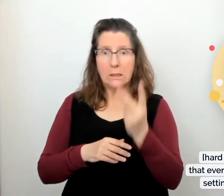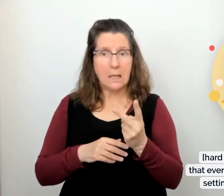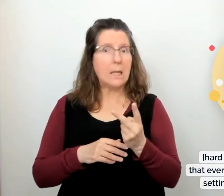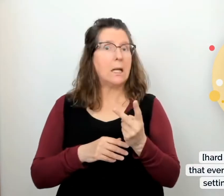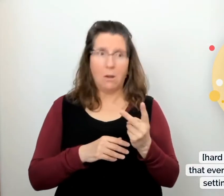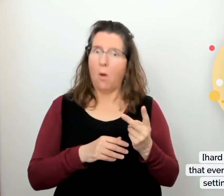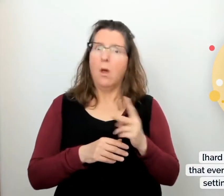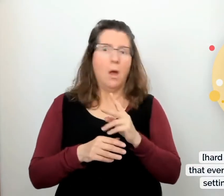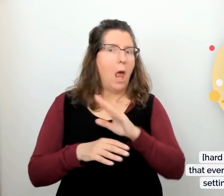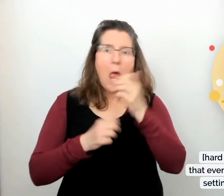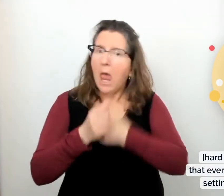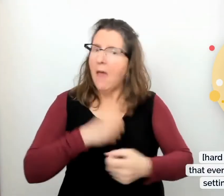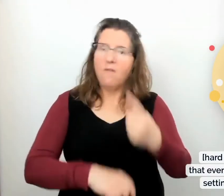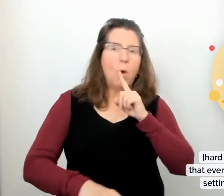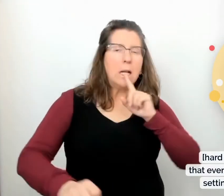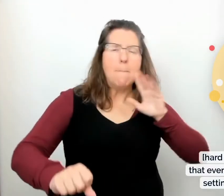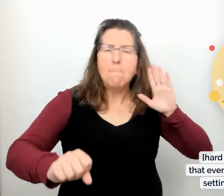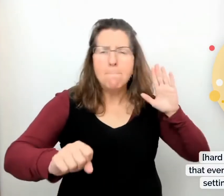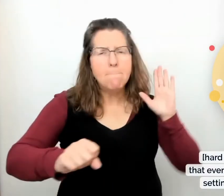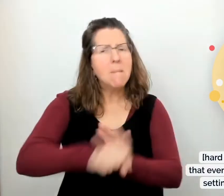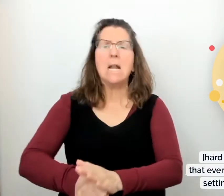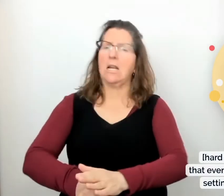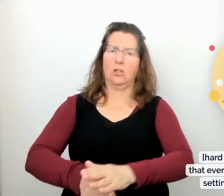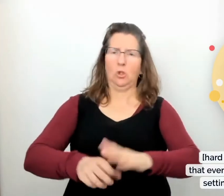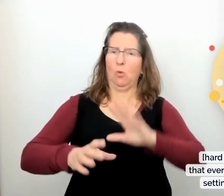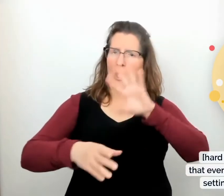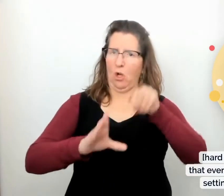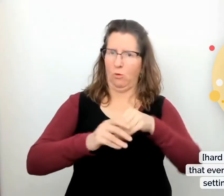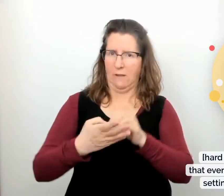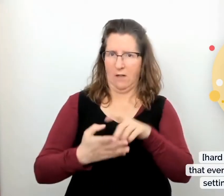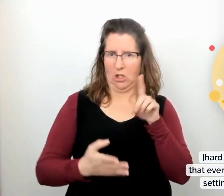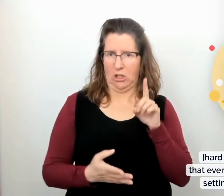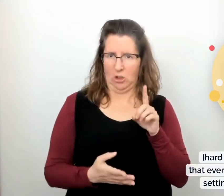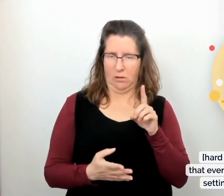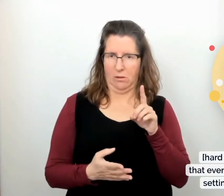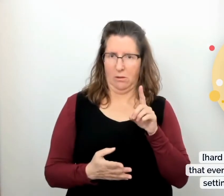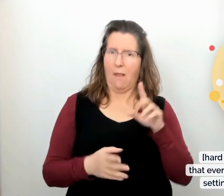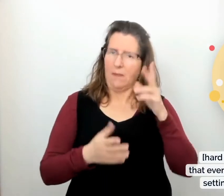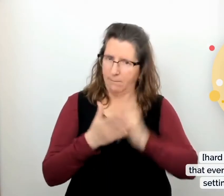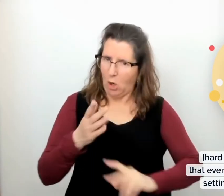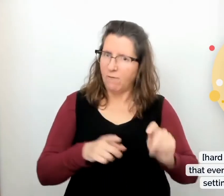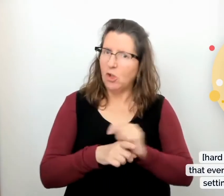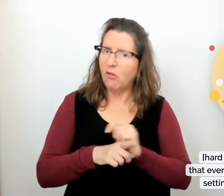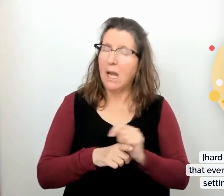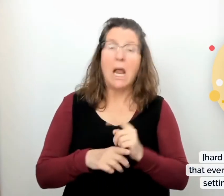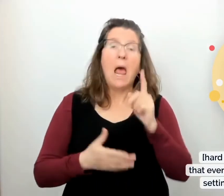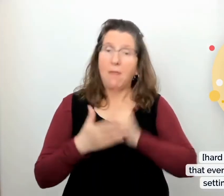you will see how everyone in your school is firmly committed to inclusive education. We've been trained for it.